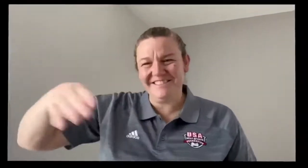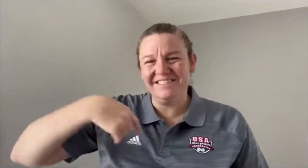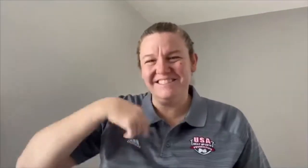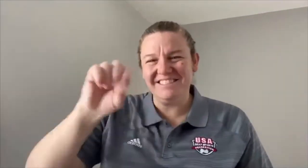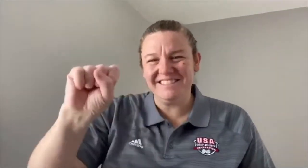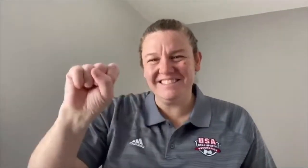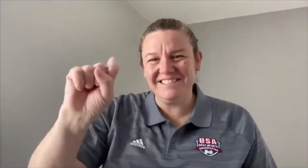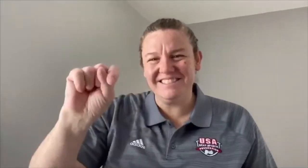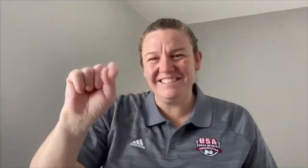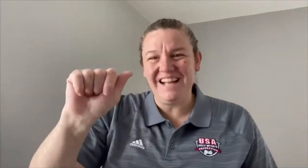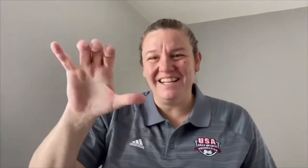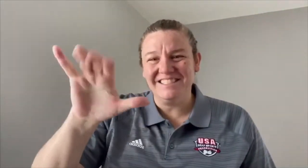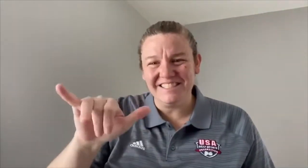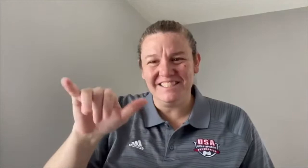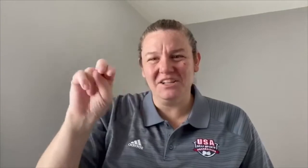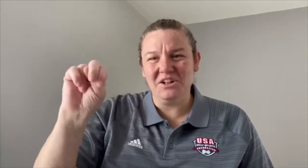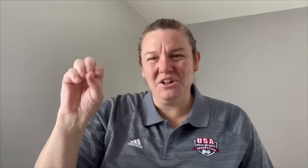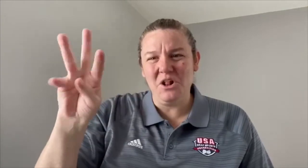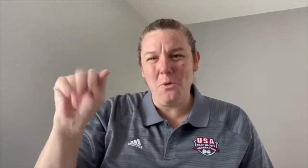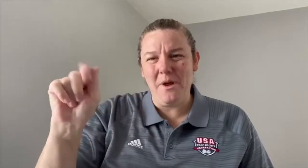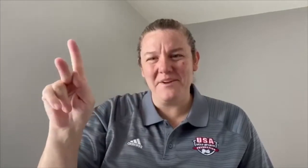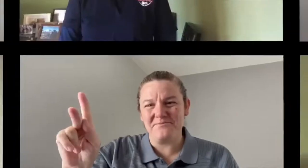Hi! I'm Stacy Nowak.